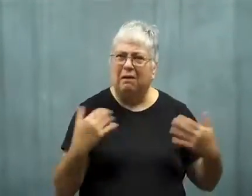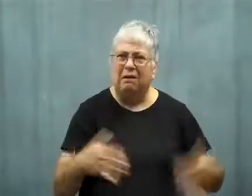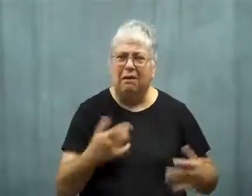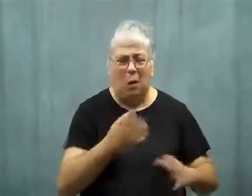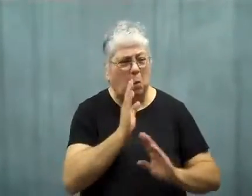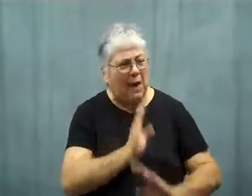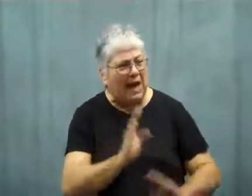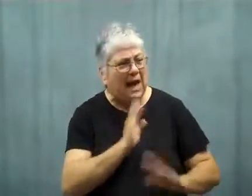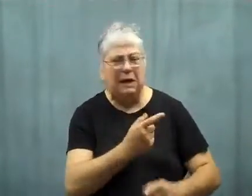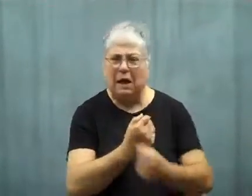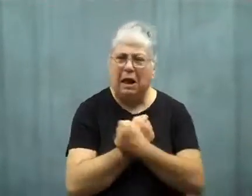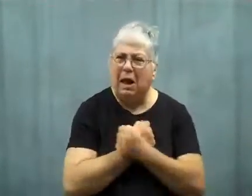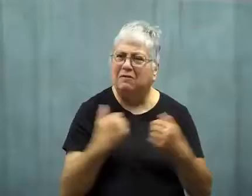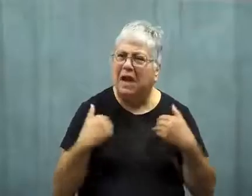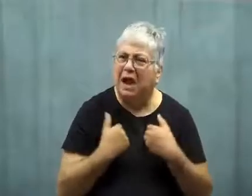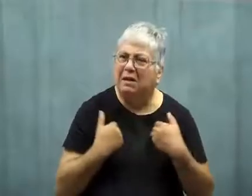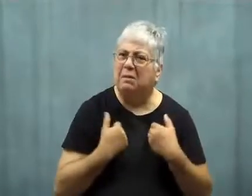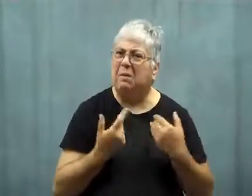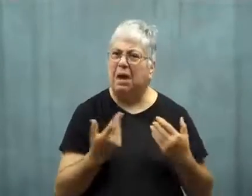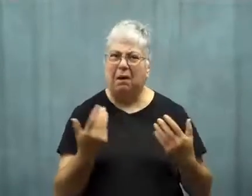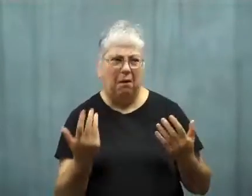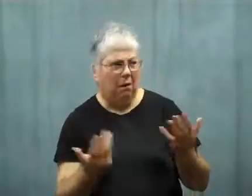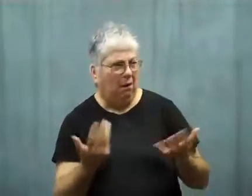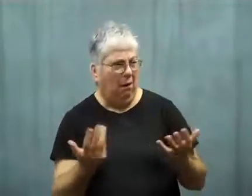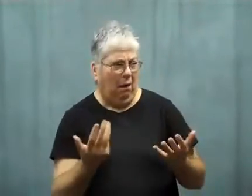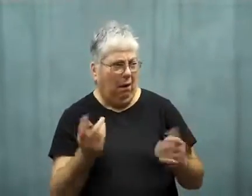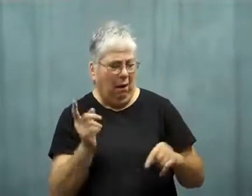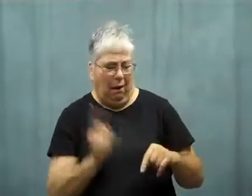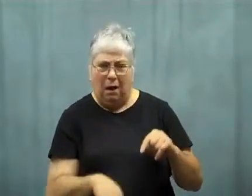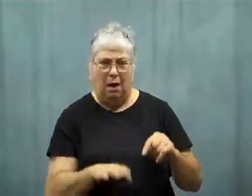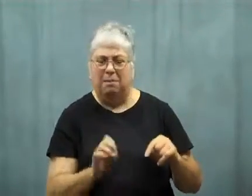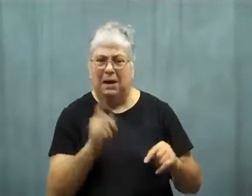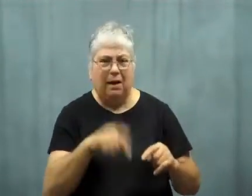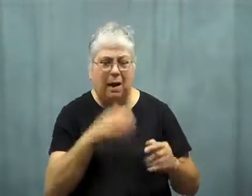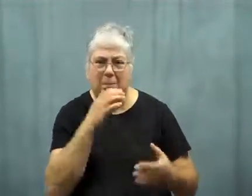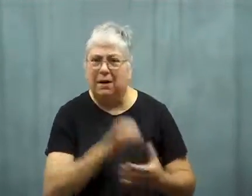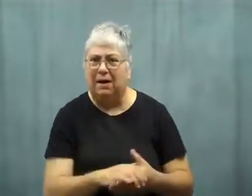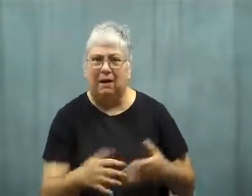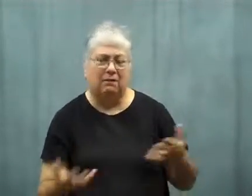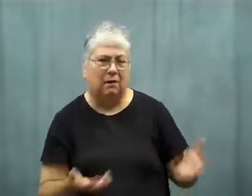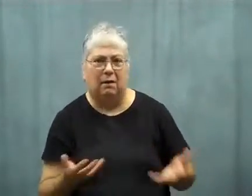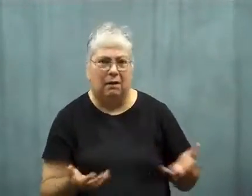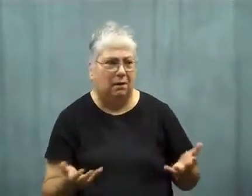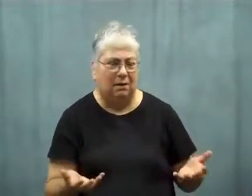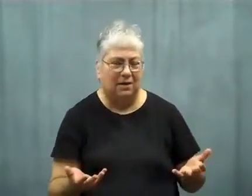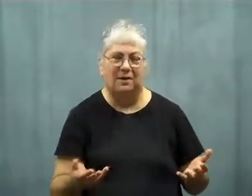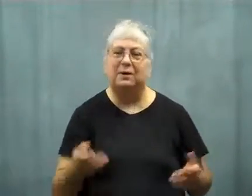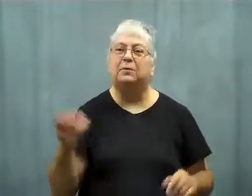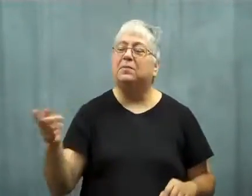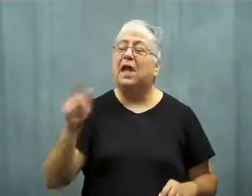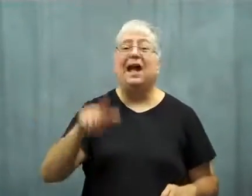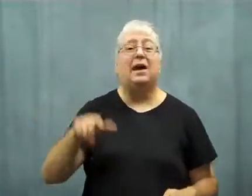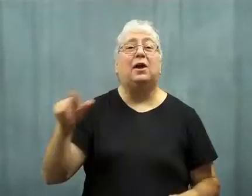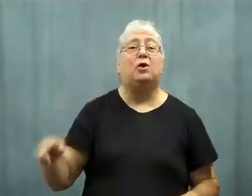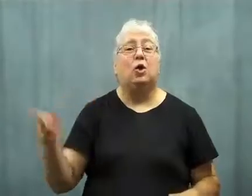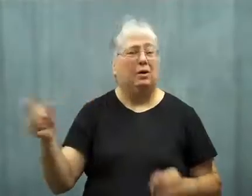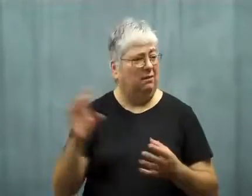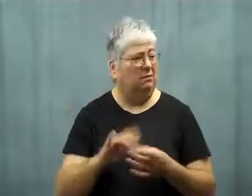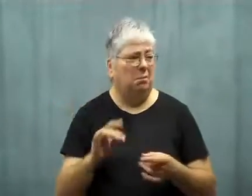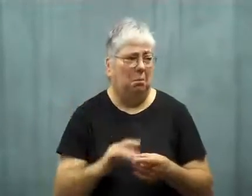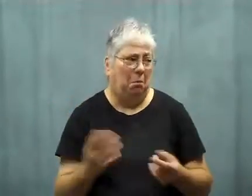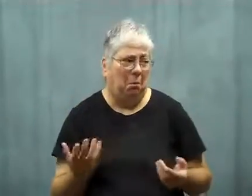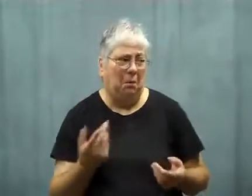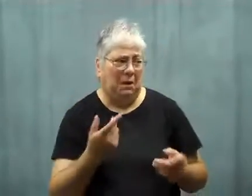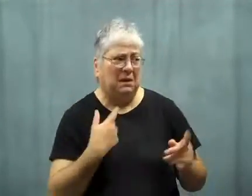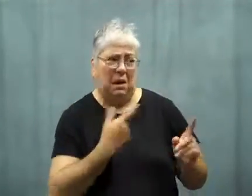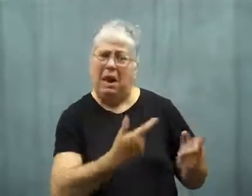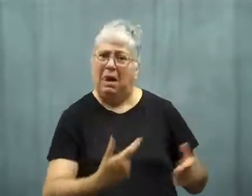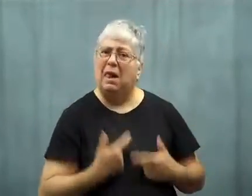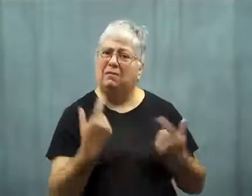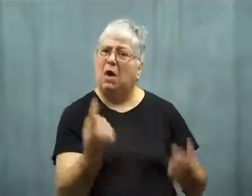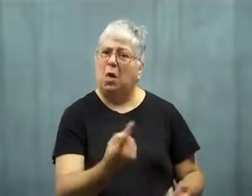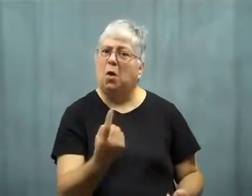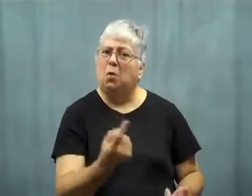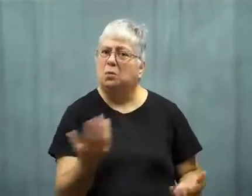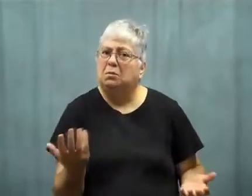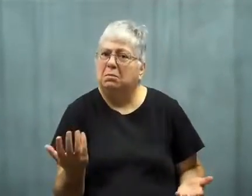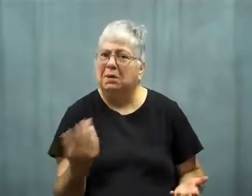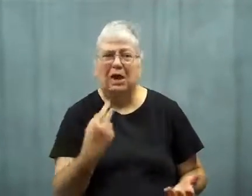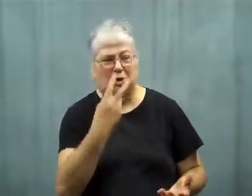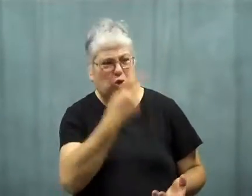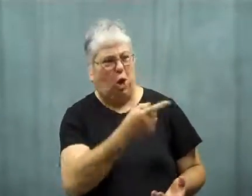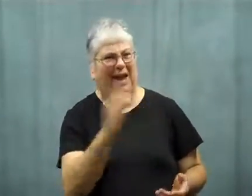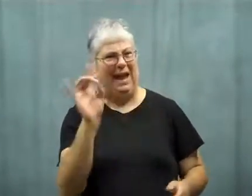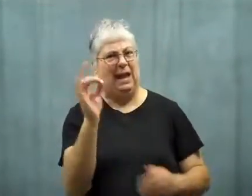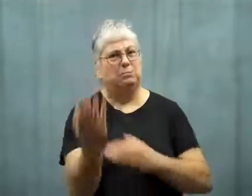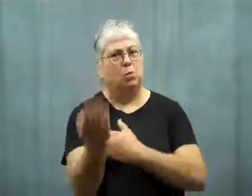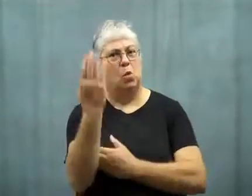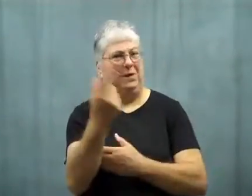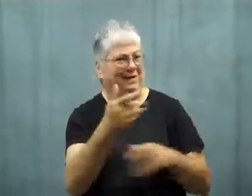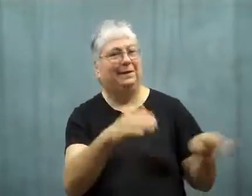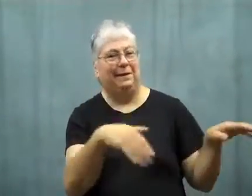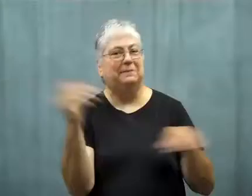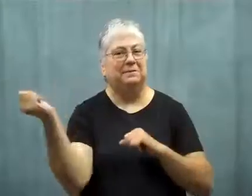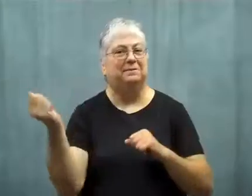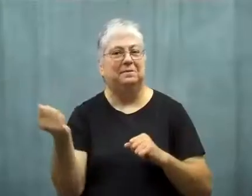he was quiet and loved animals. I can't believe it."